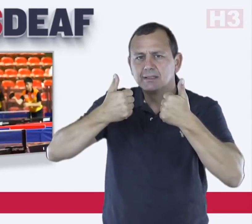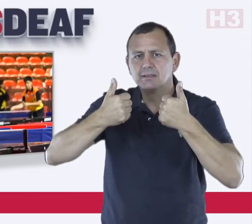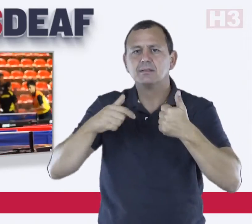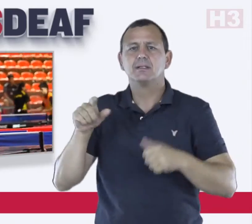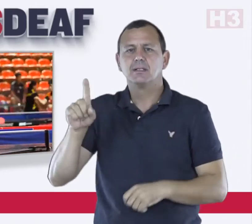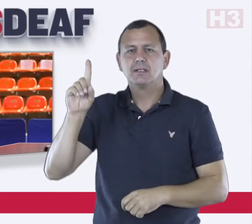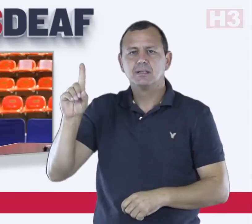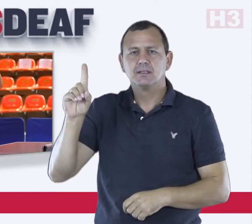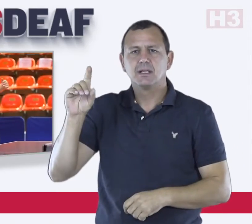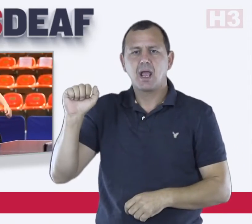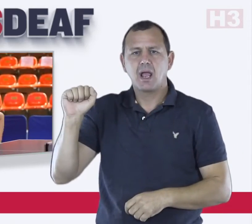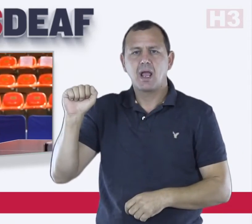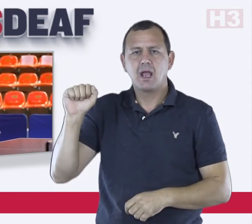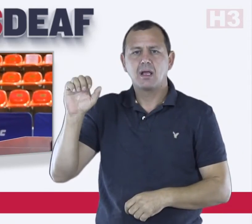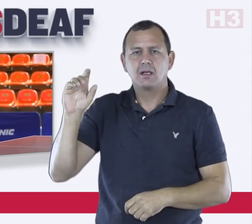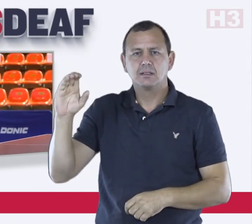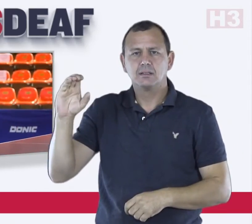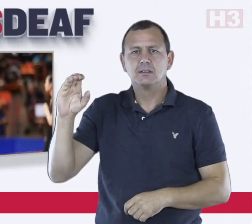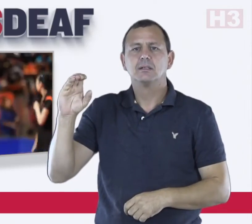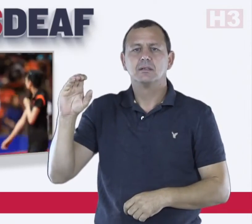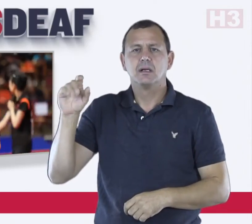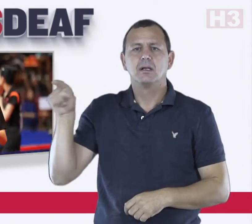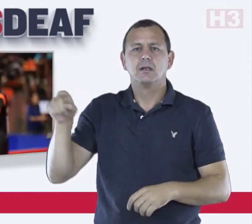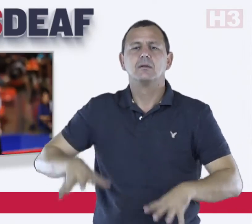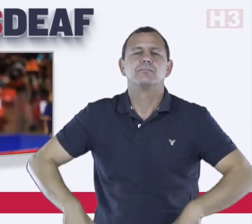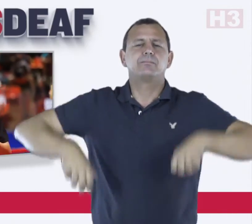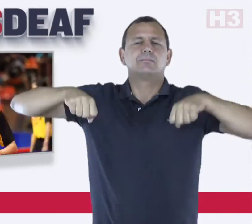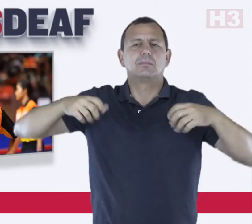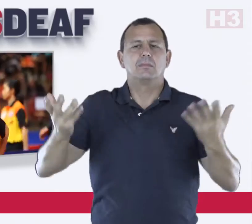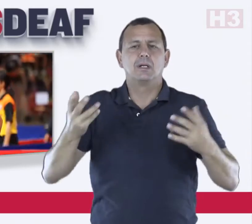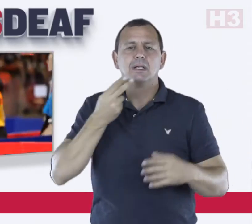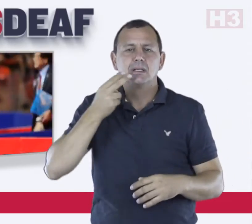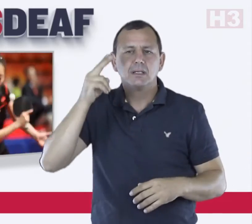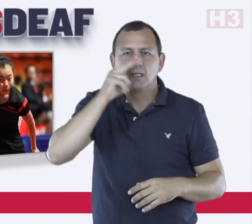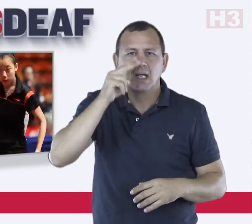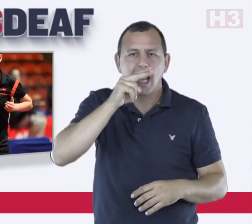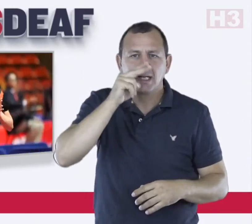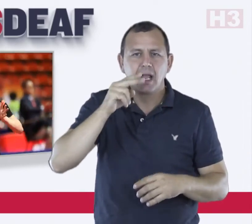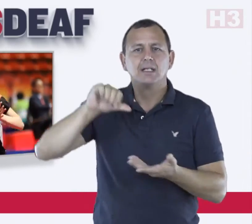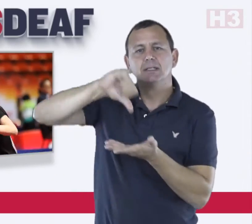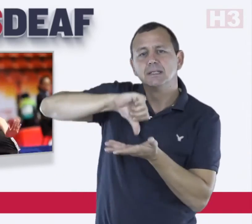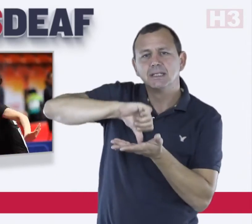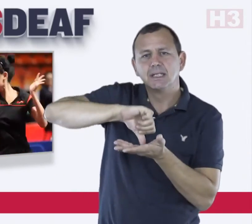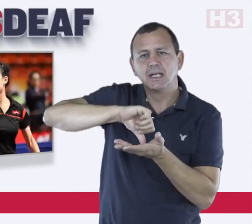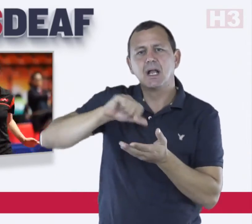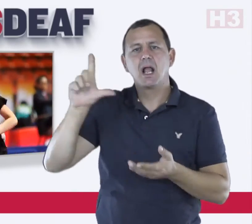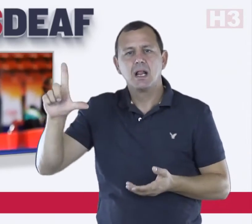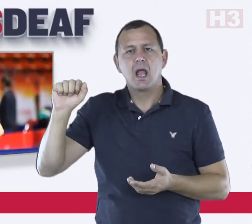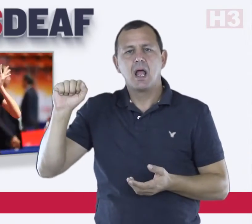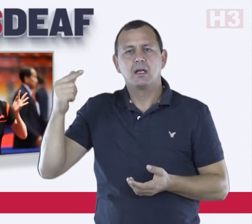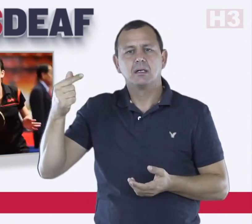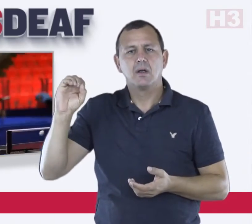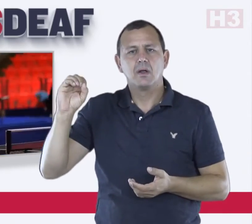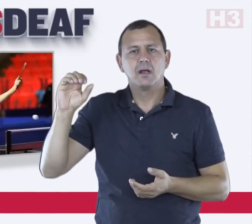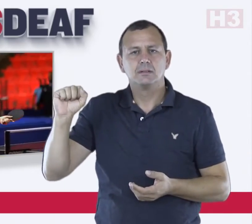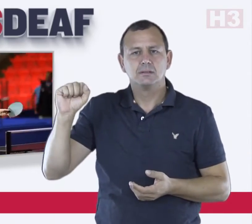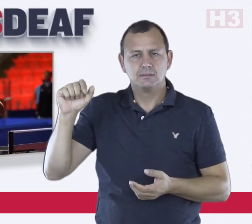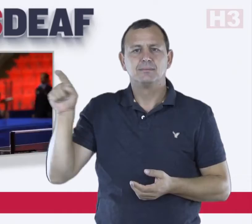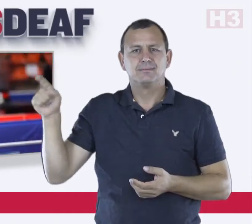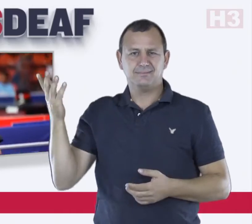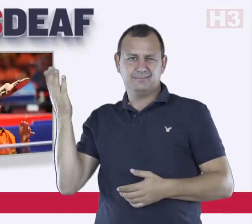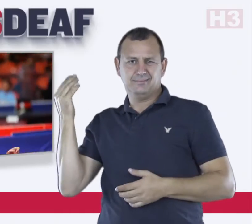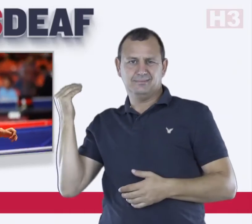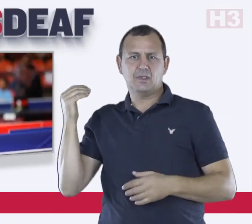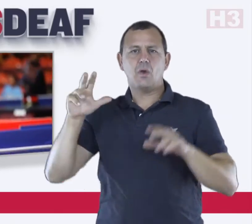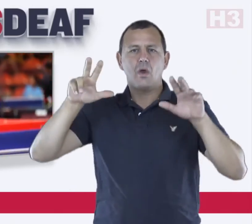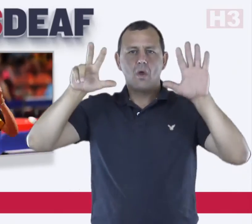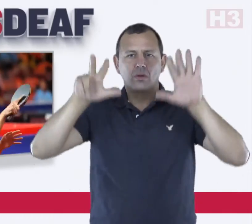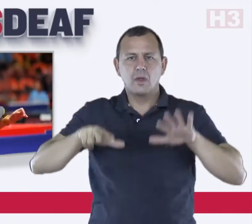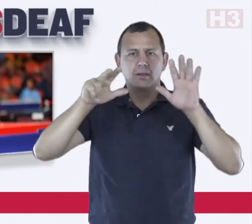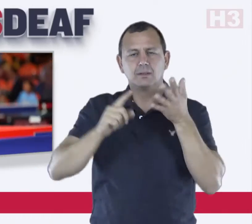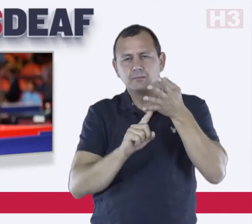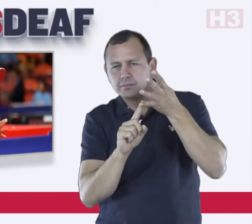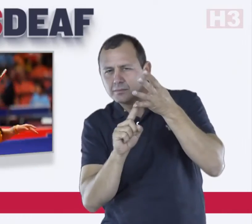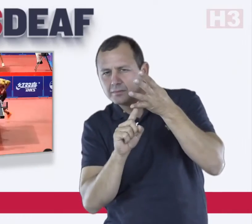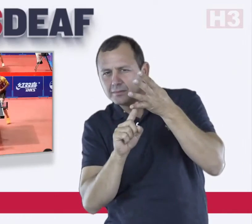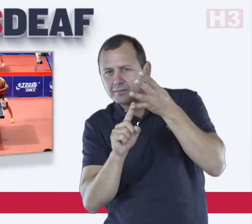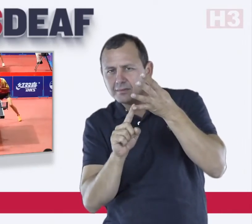(DSC), was hosted in the city Lagos in Nigeria late last August.